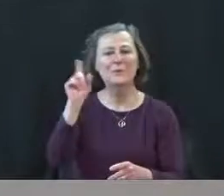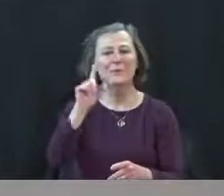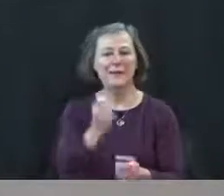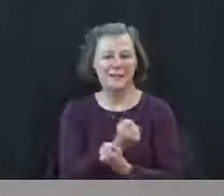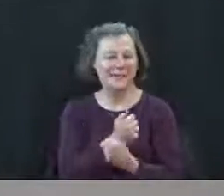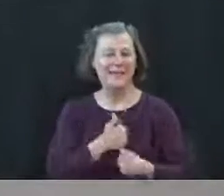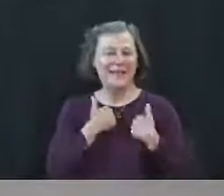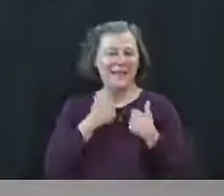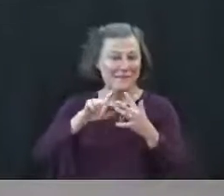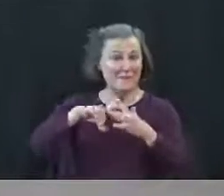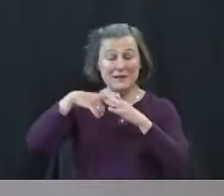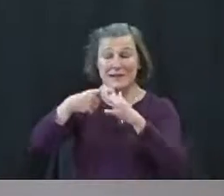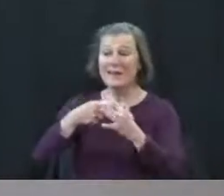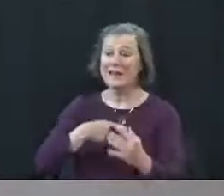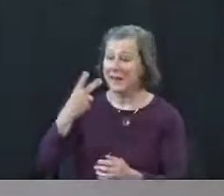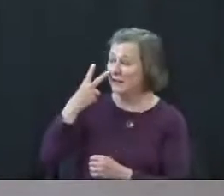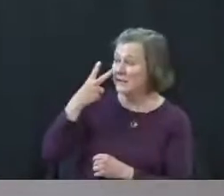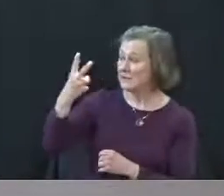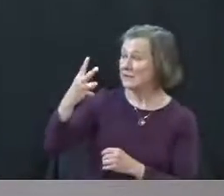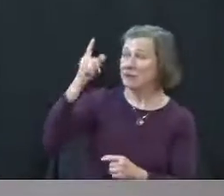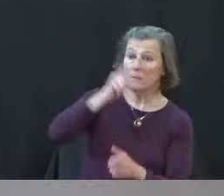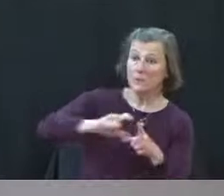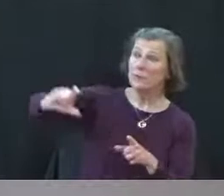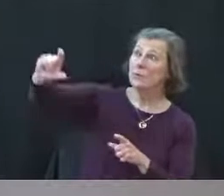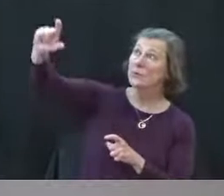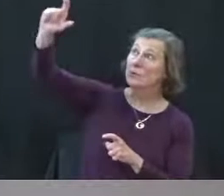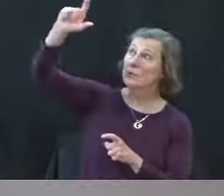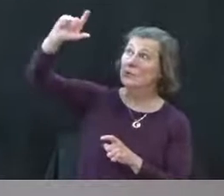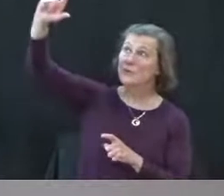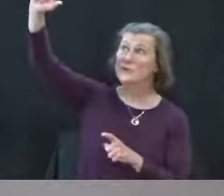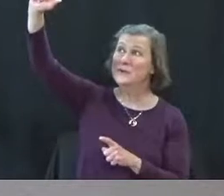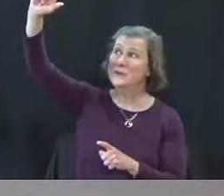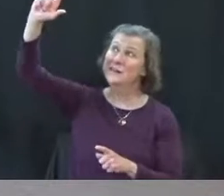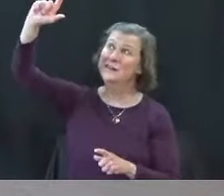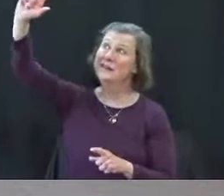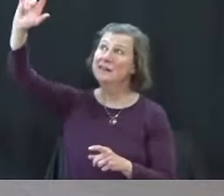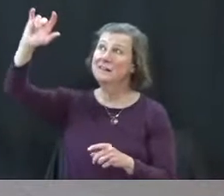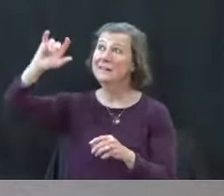I see the moon a-rising, reaching into night,